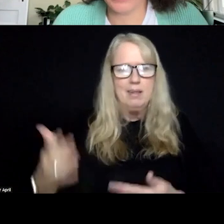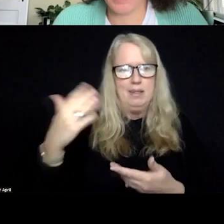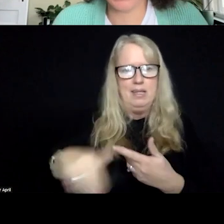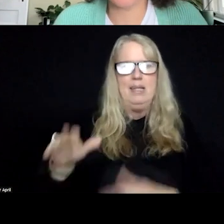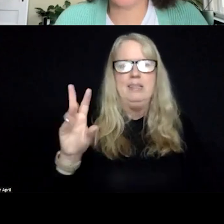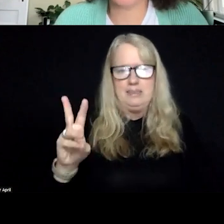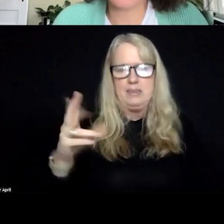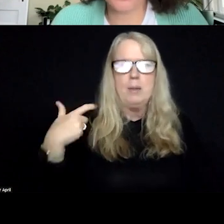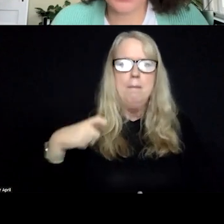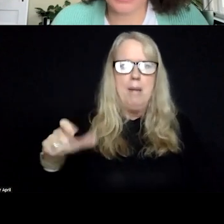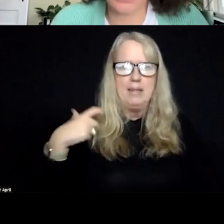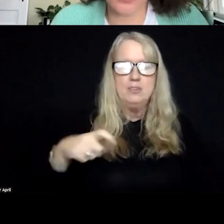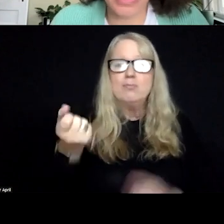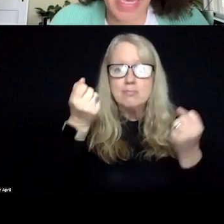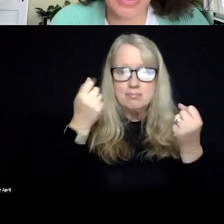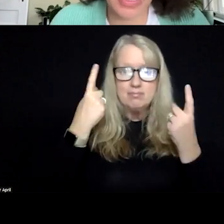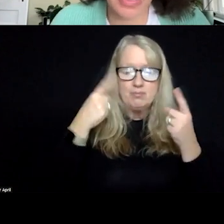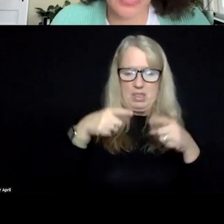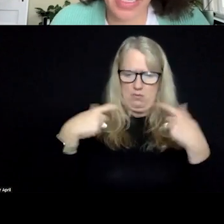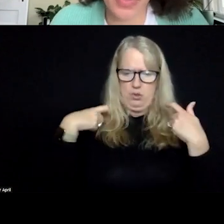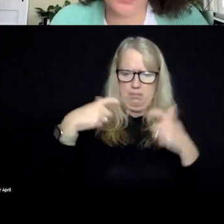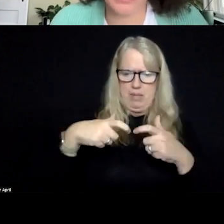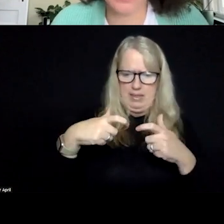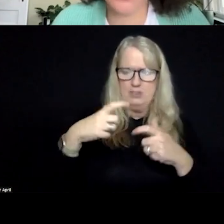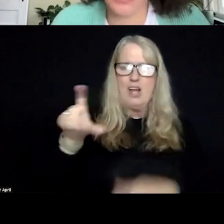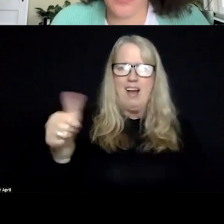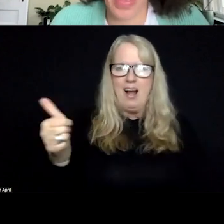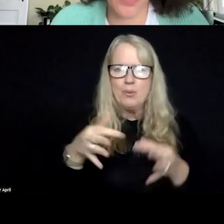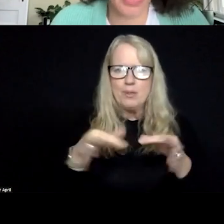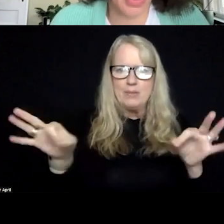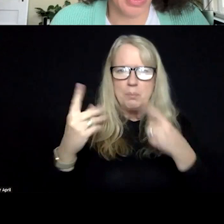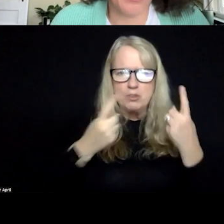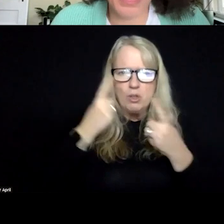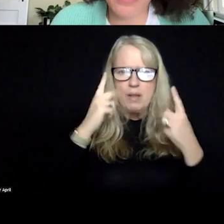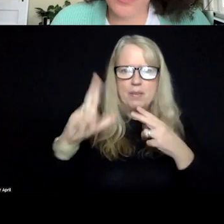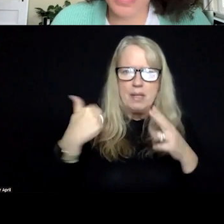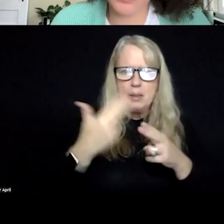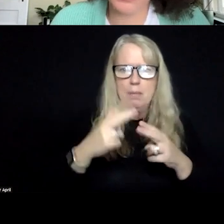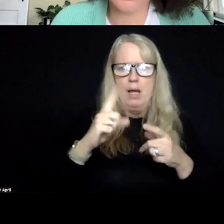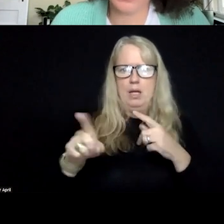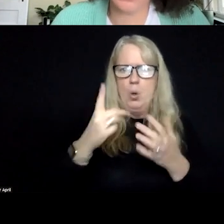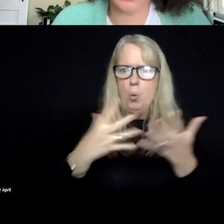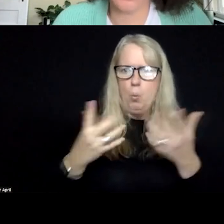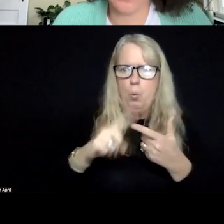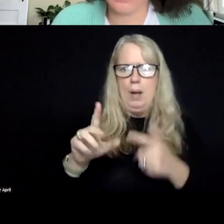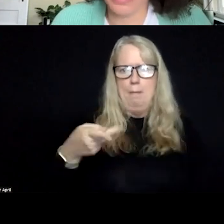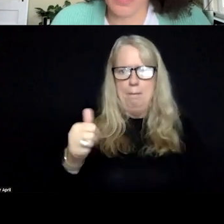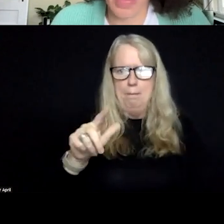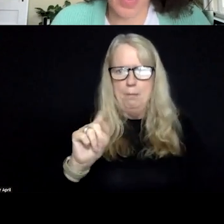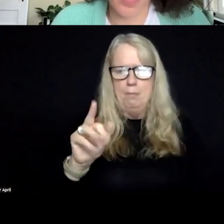SPANISH. INTERESTING DOING SPANISH IN ANOTHER LANGUAGE BECAUSE YOU HAVE TO THINK ABOUT THE PLATFORM AND YOU HAVE TO THINK ABOUT